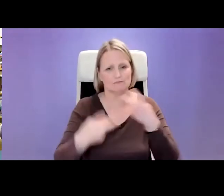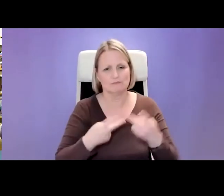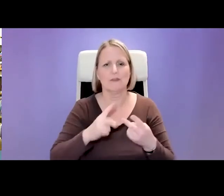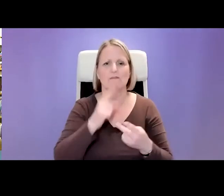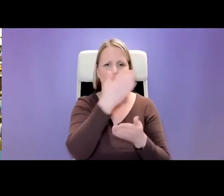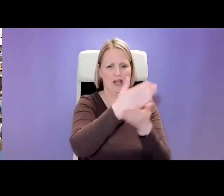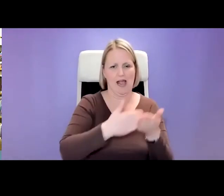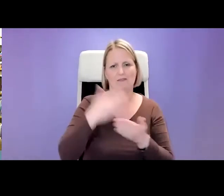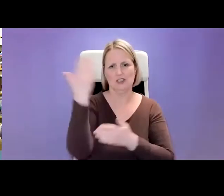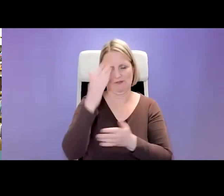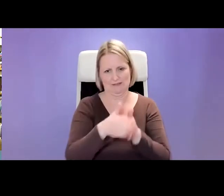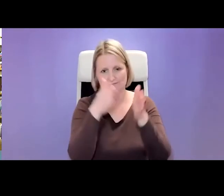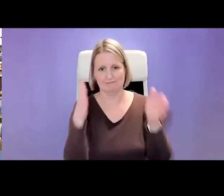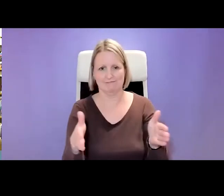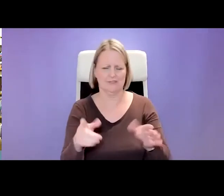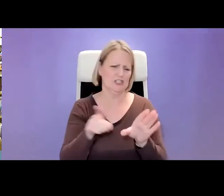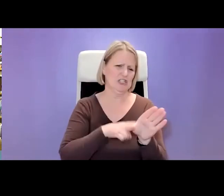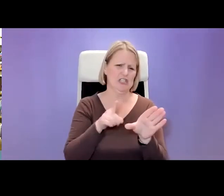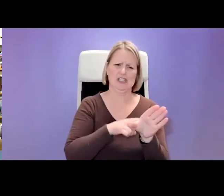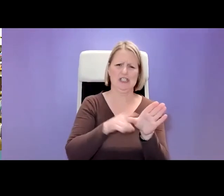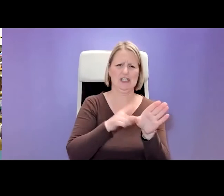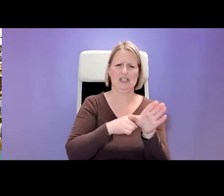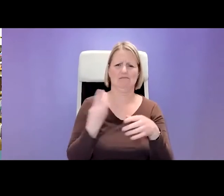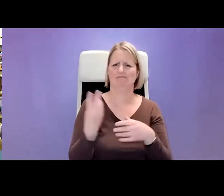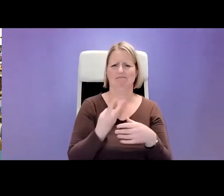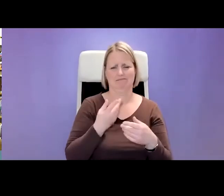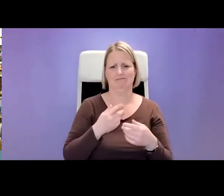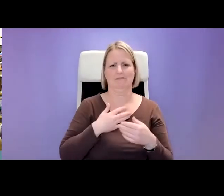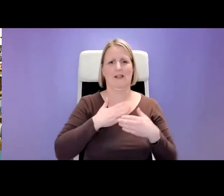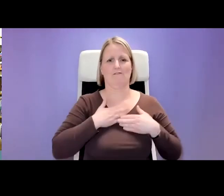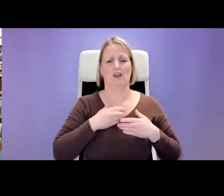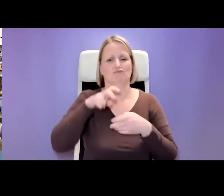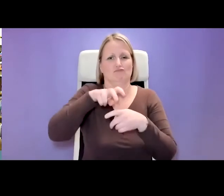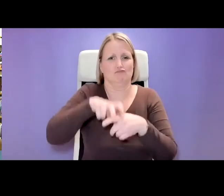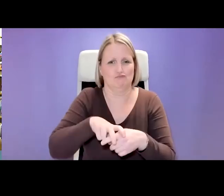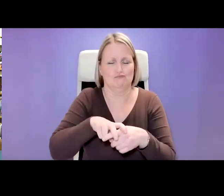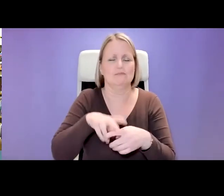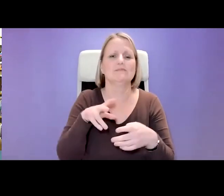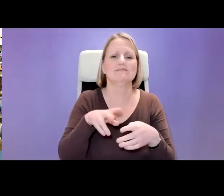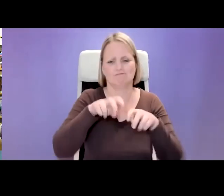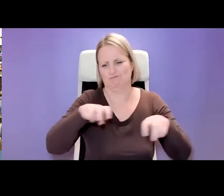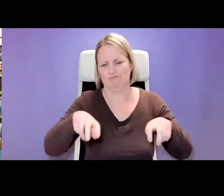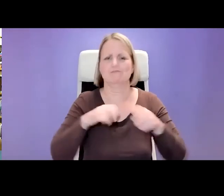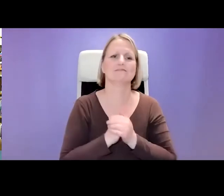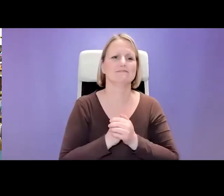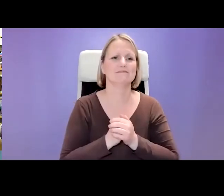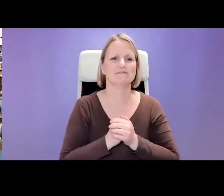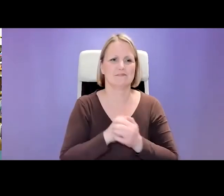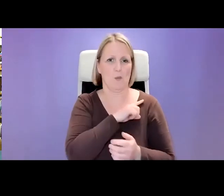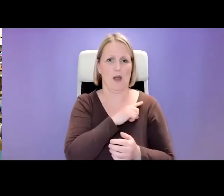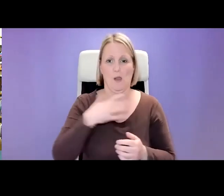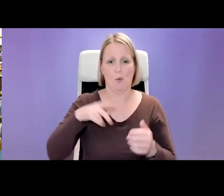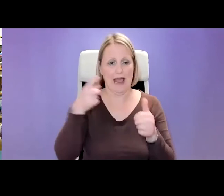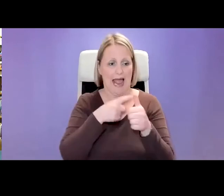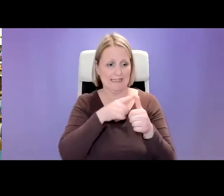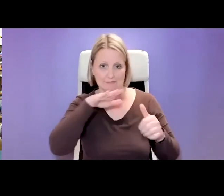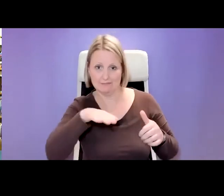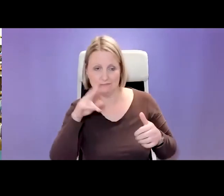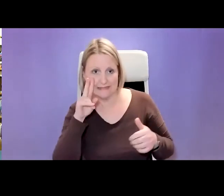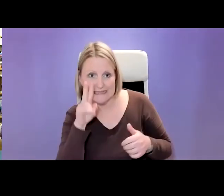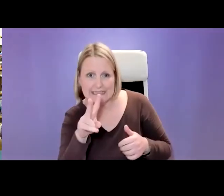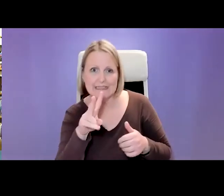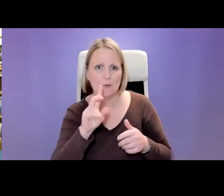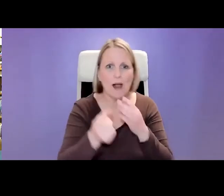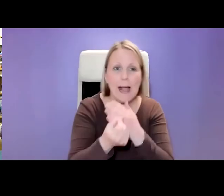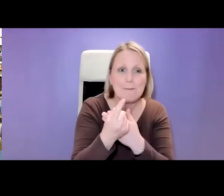For years the Brock family occupied a pew near the front of the congregation which began truthfully so that Adam can be close enough to the action to